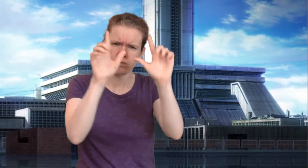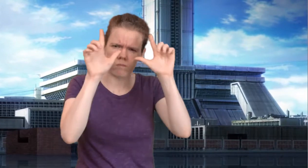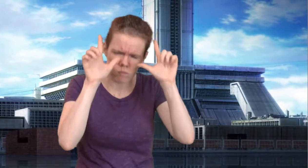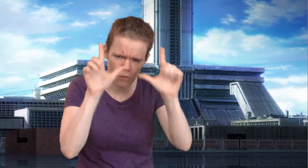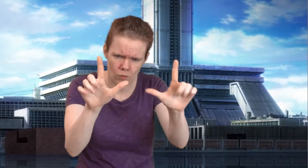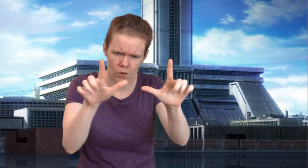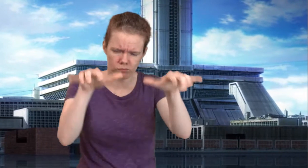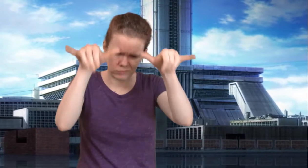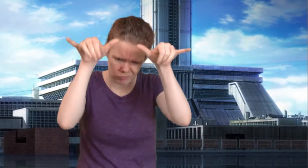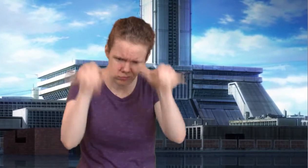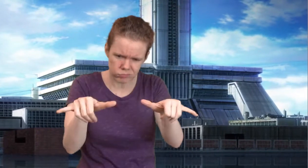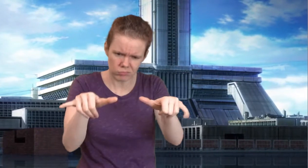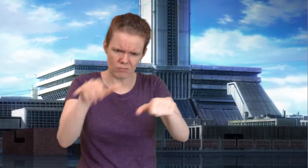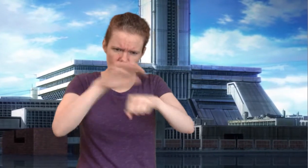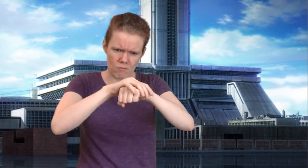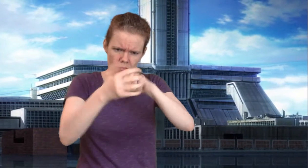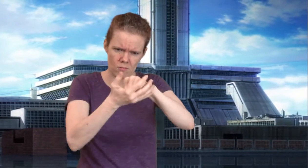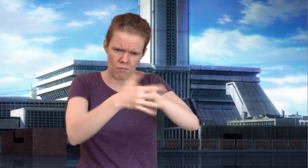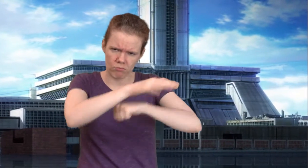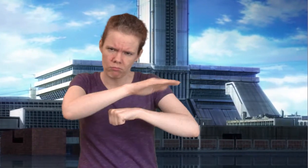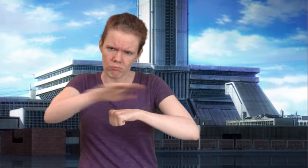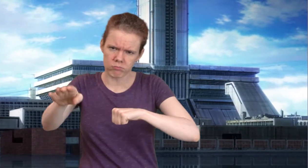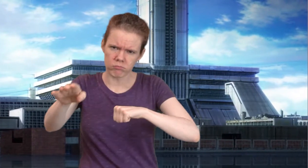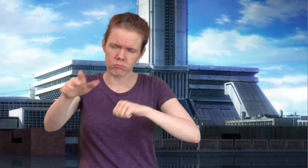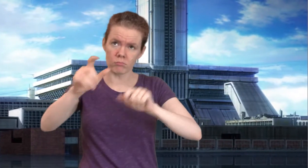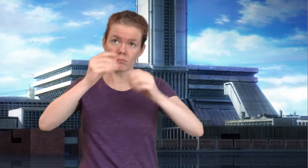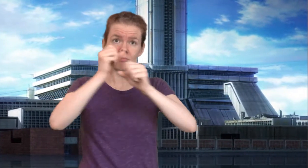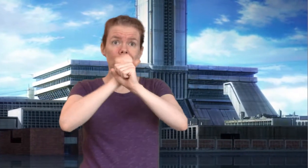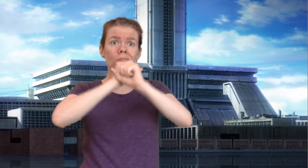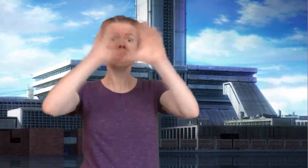The framework is rigid, unchanging. Aiga (the philosophy) alone matters.